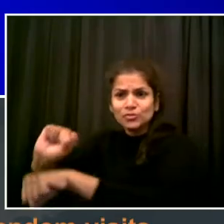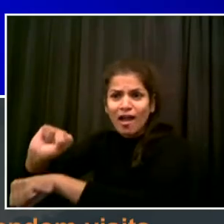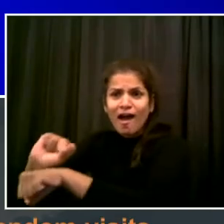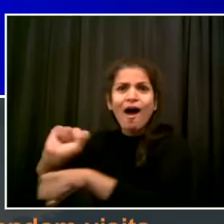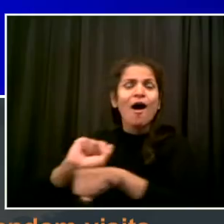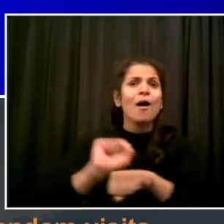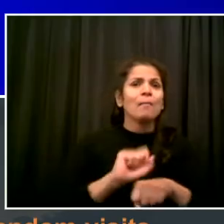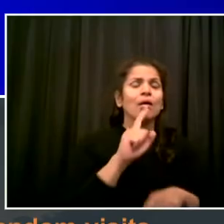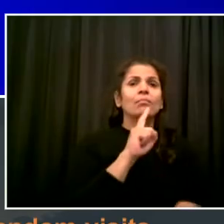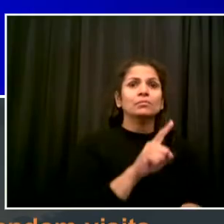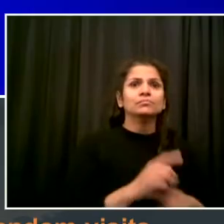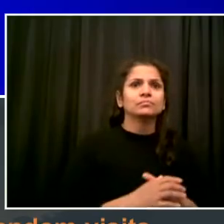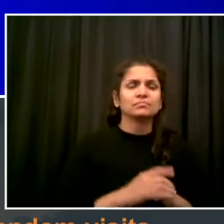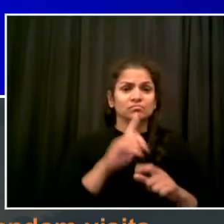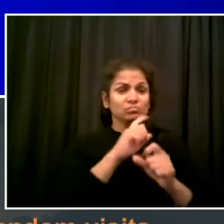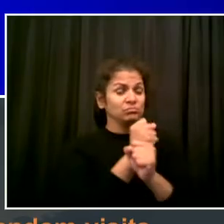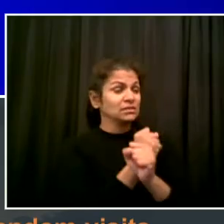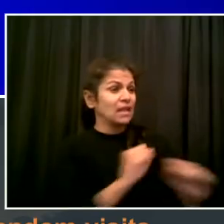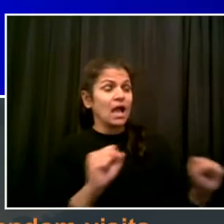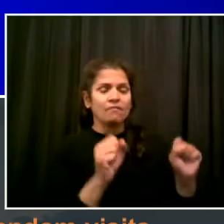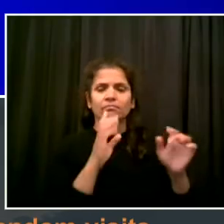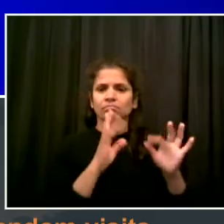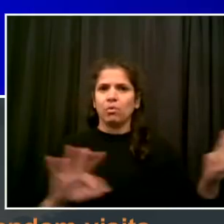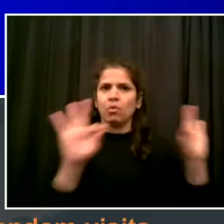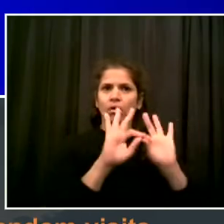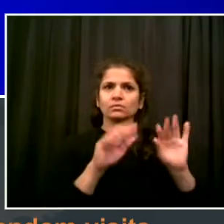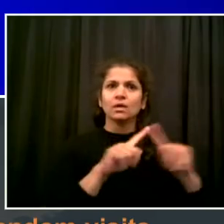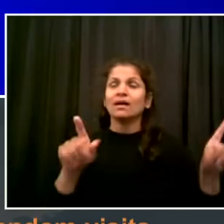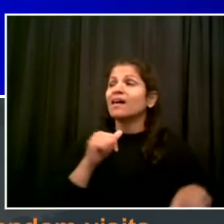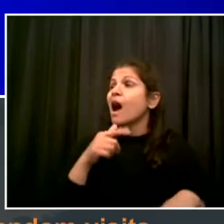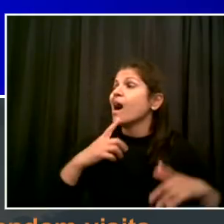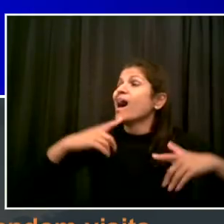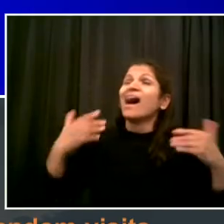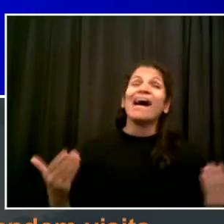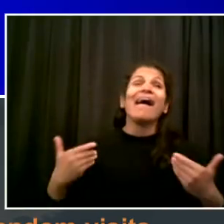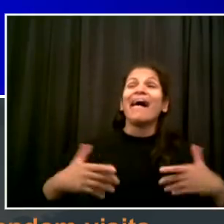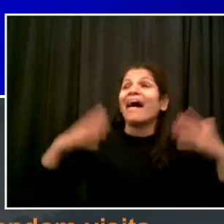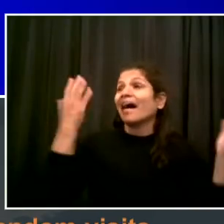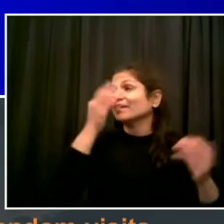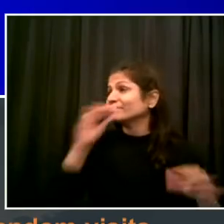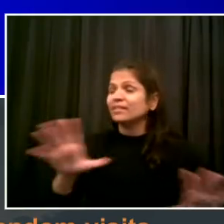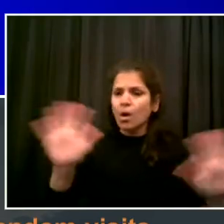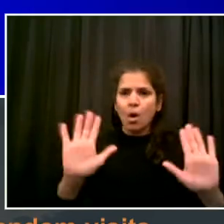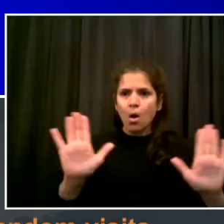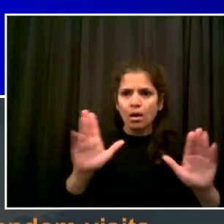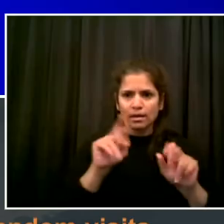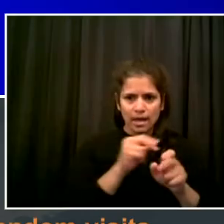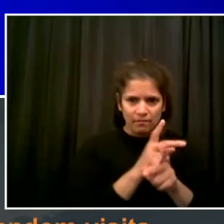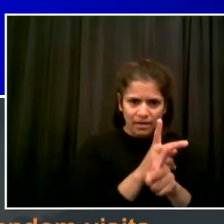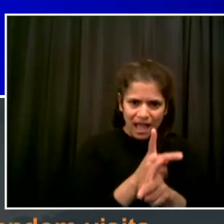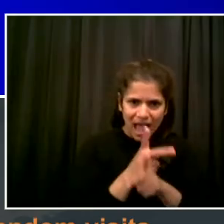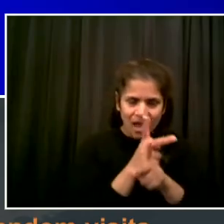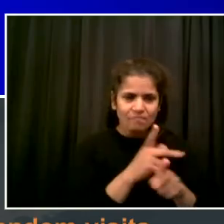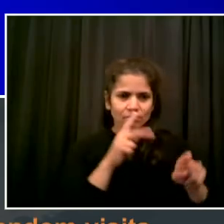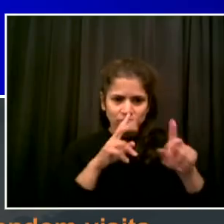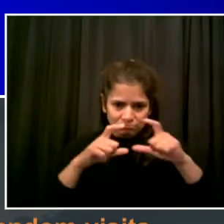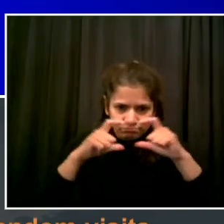BUT WHAVE GOT TO GET IT RIGHT. IF A BUSINESS IS HAVING A CONSISTENT PROBLEM WITH HTAND SAFETY WE WILL